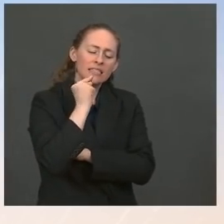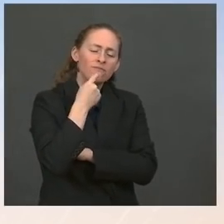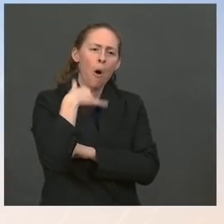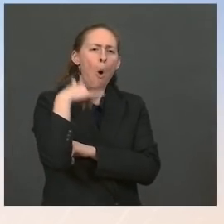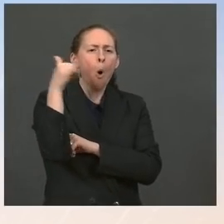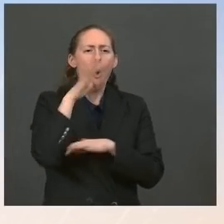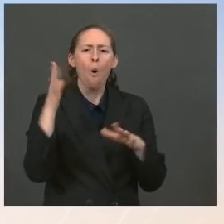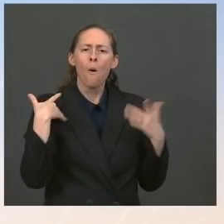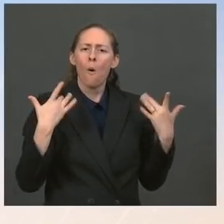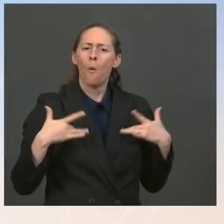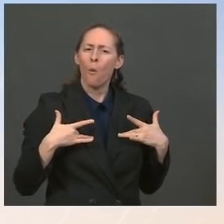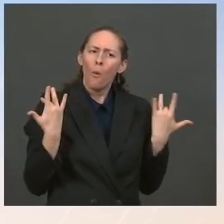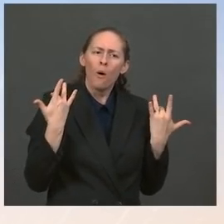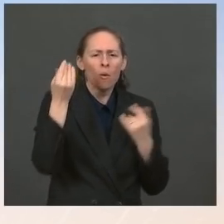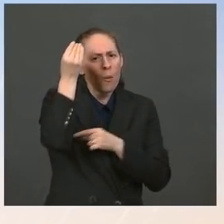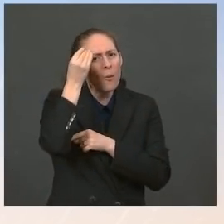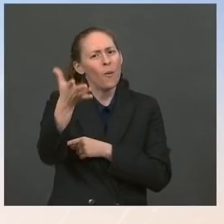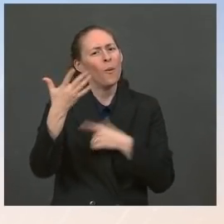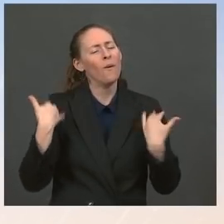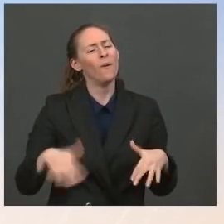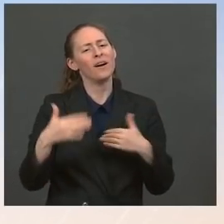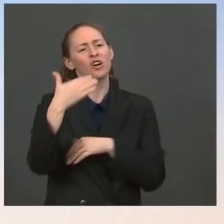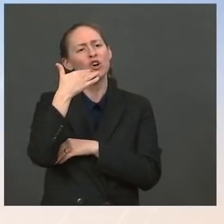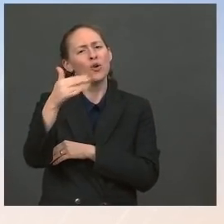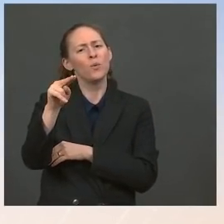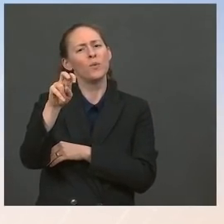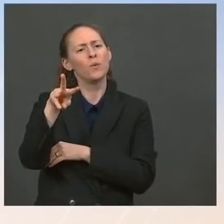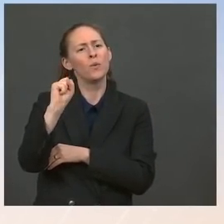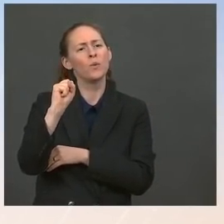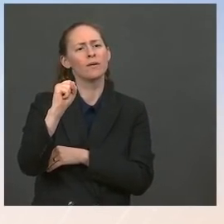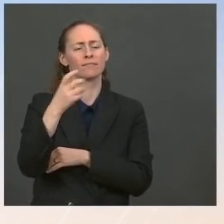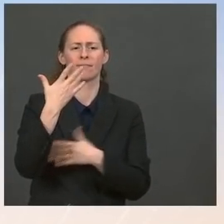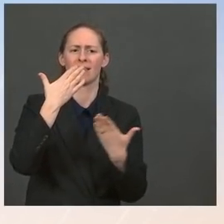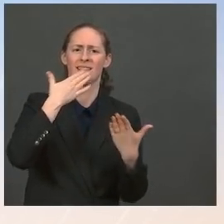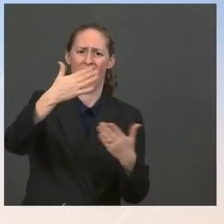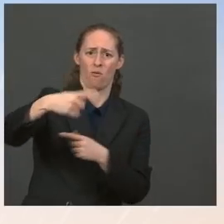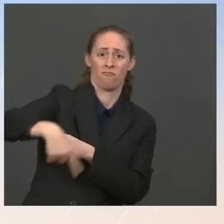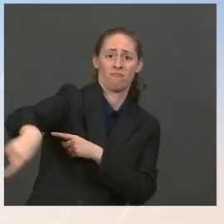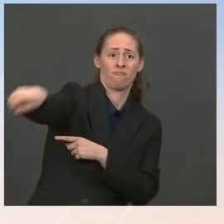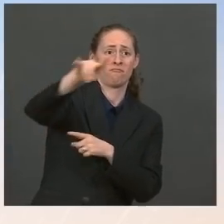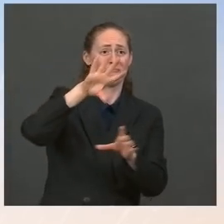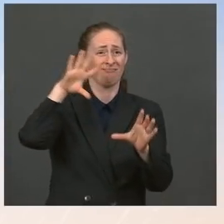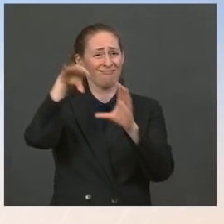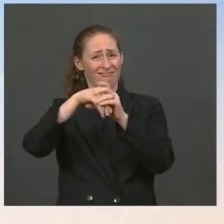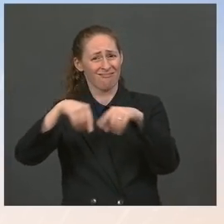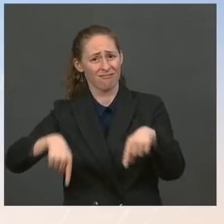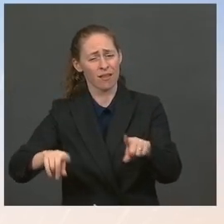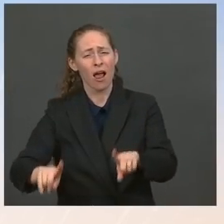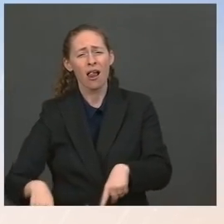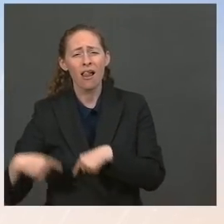We are so thankful to everybody who's played a role in this. Thanks for members of Congress on both sides of the aisle,